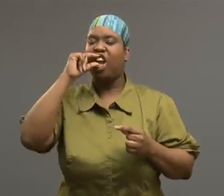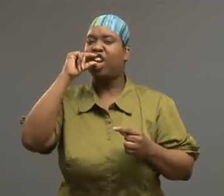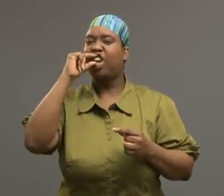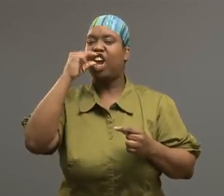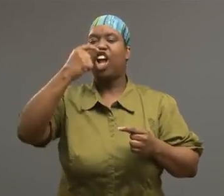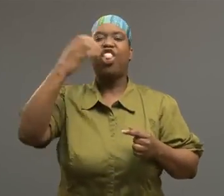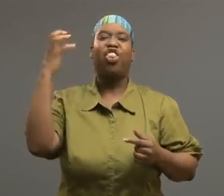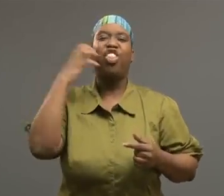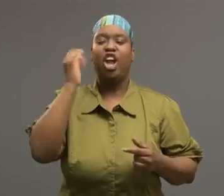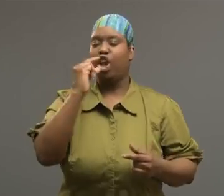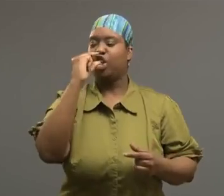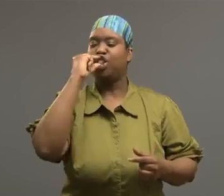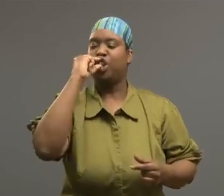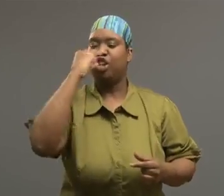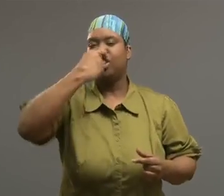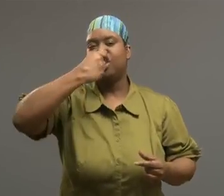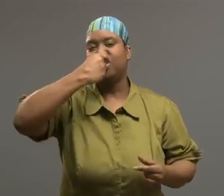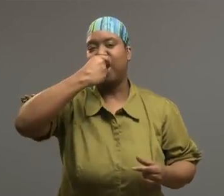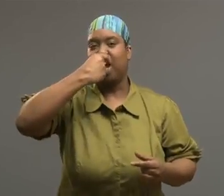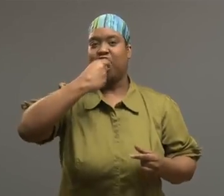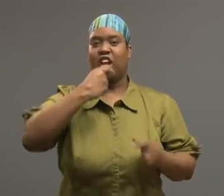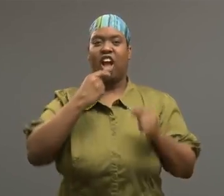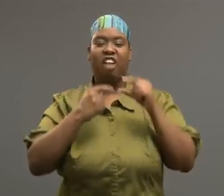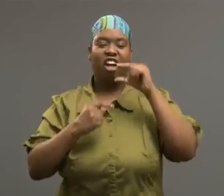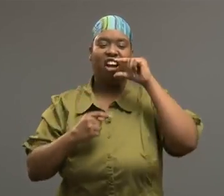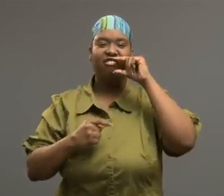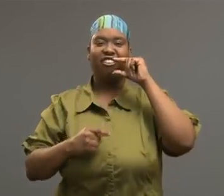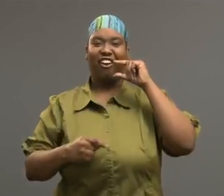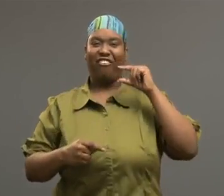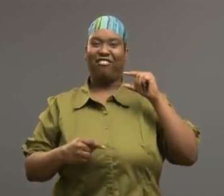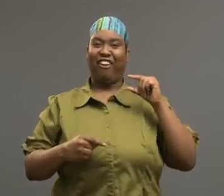they were big and blocky, like this.